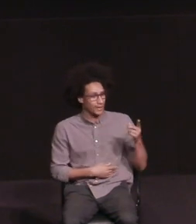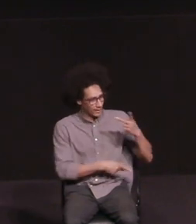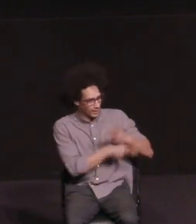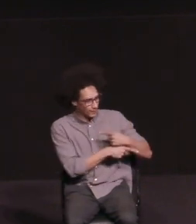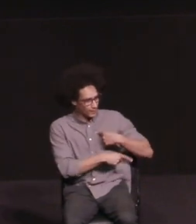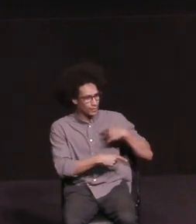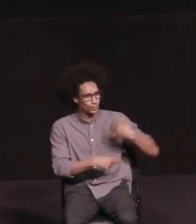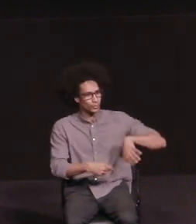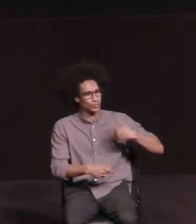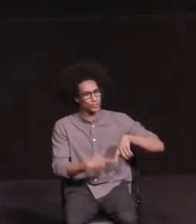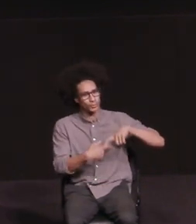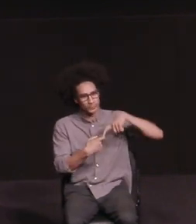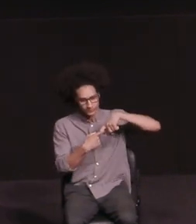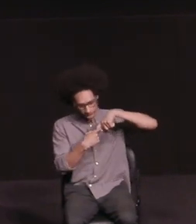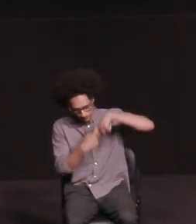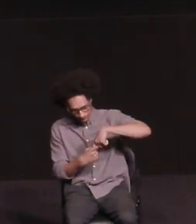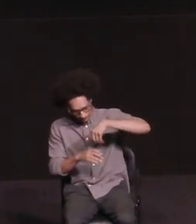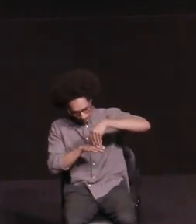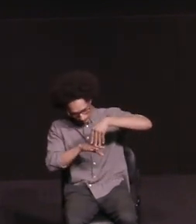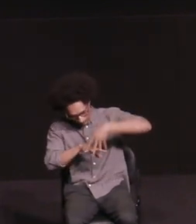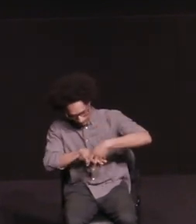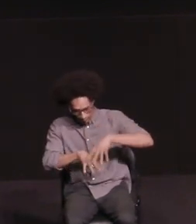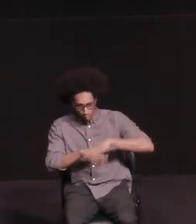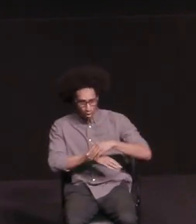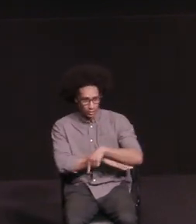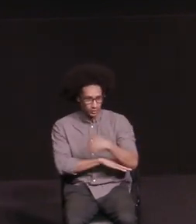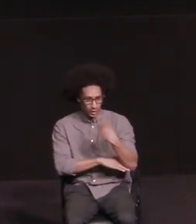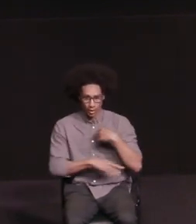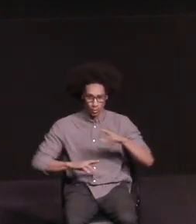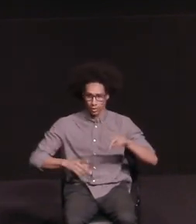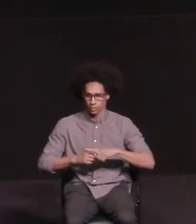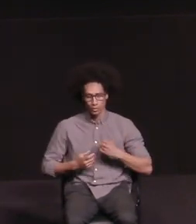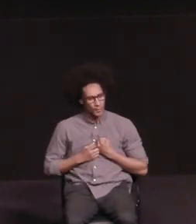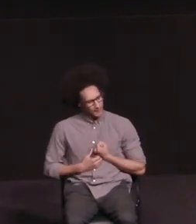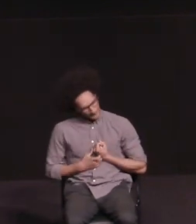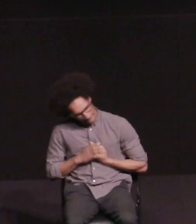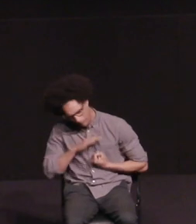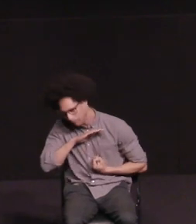those days that I'm ready to go buck wild.